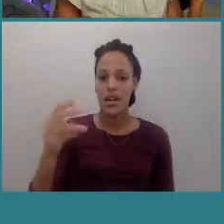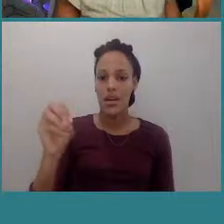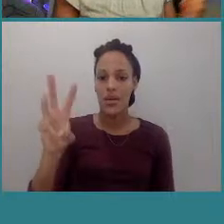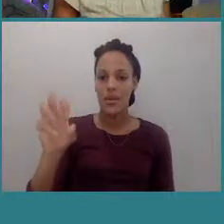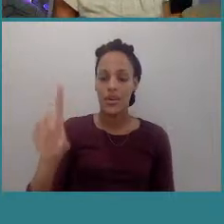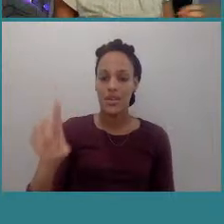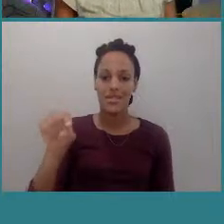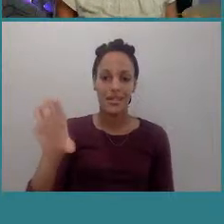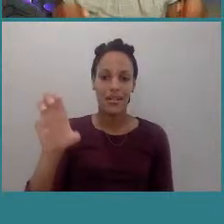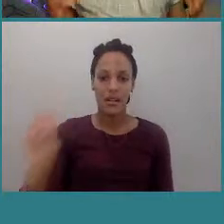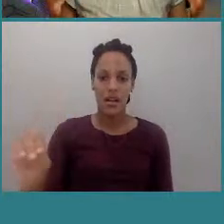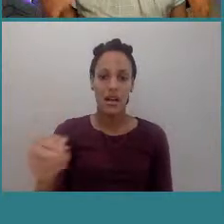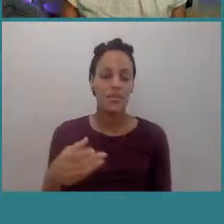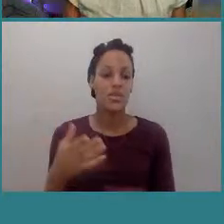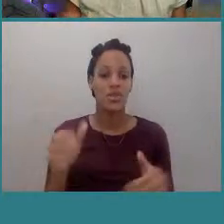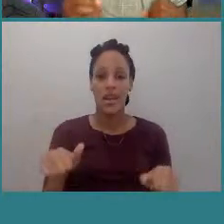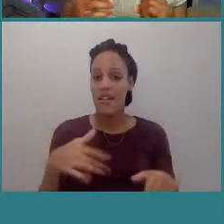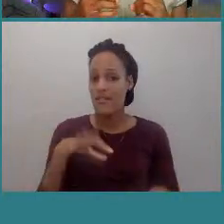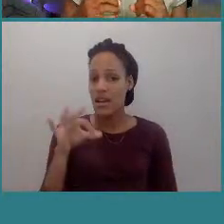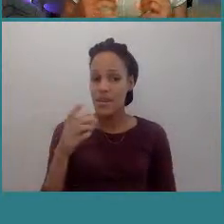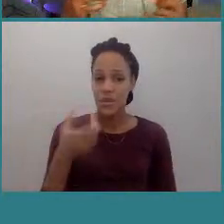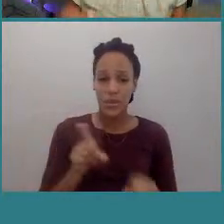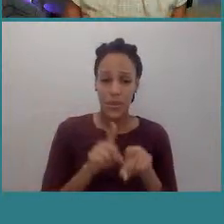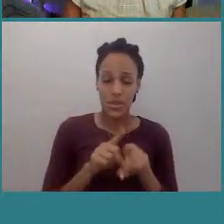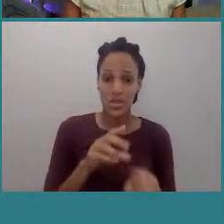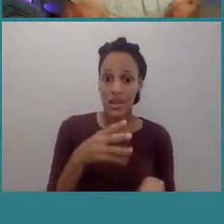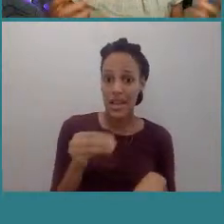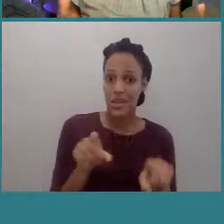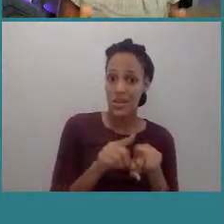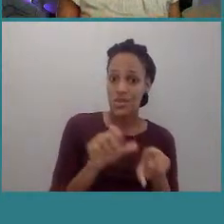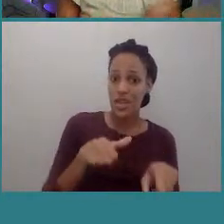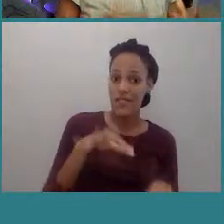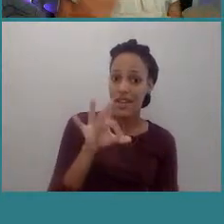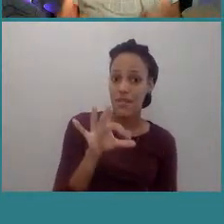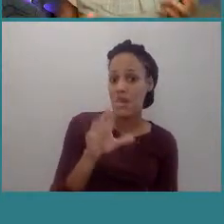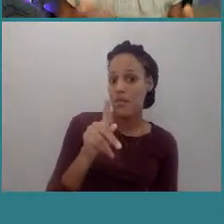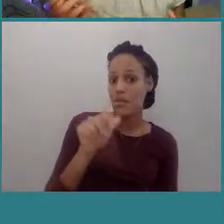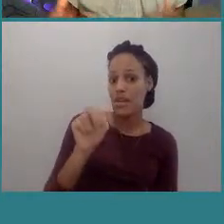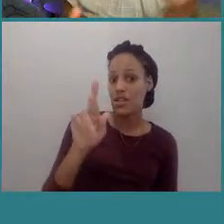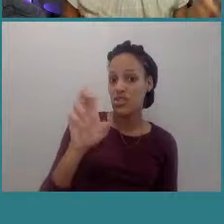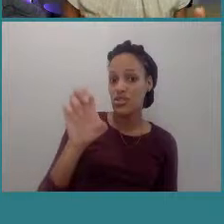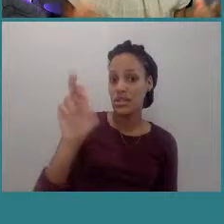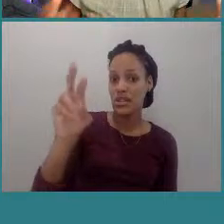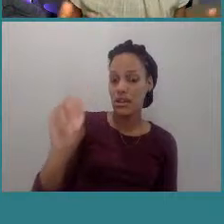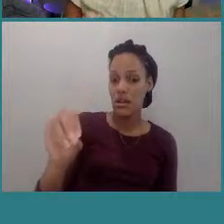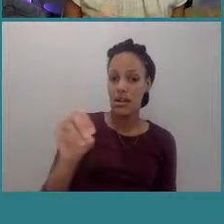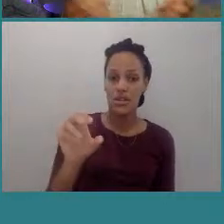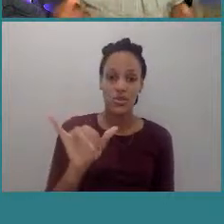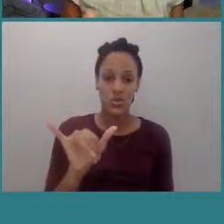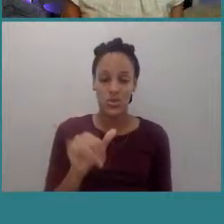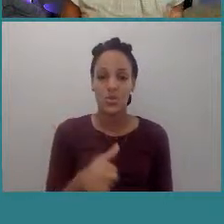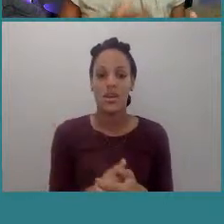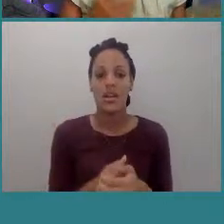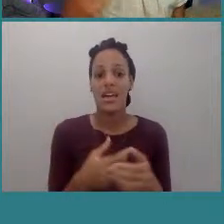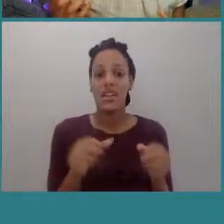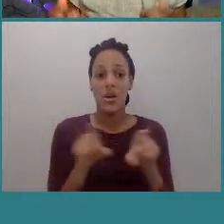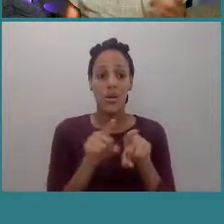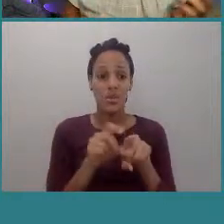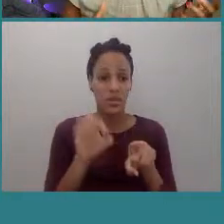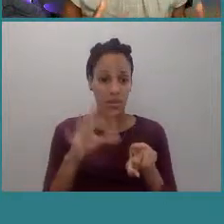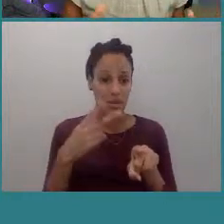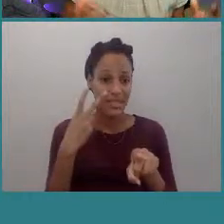As a budding writer, I like to do my comic rants on Patreon because it keeps me writing.